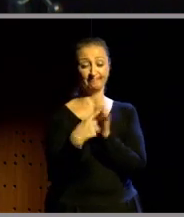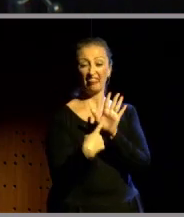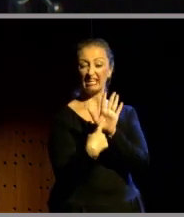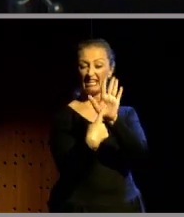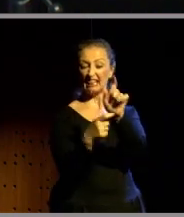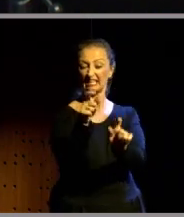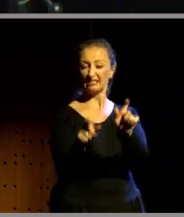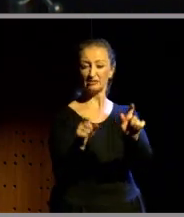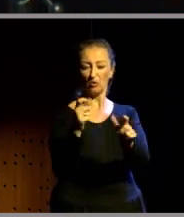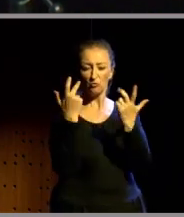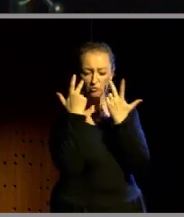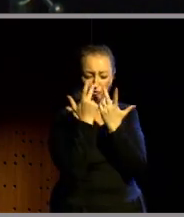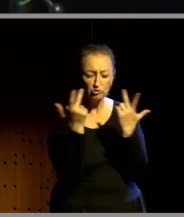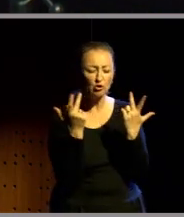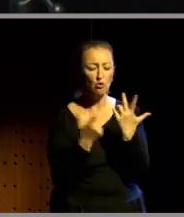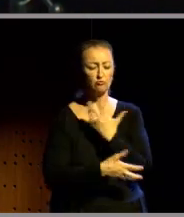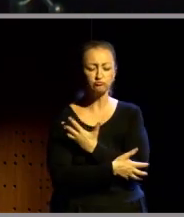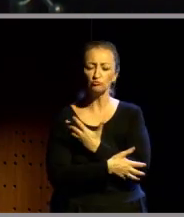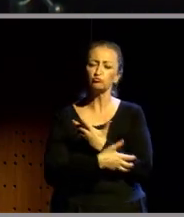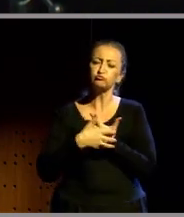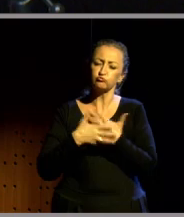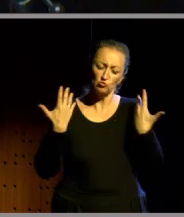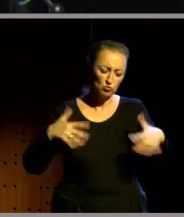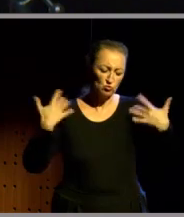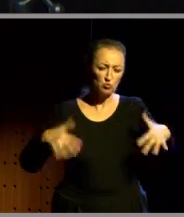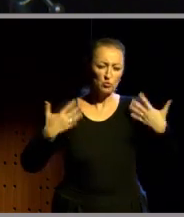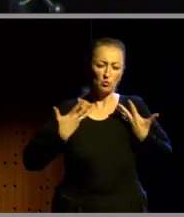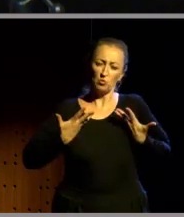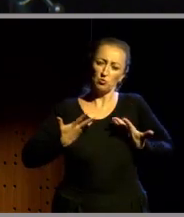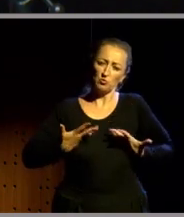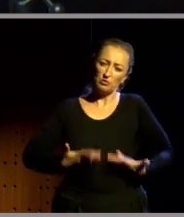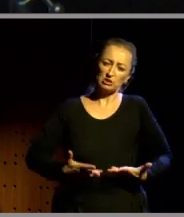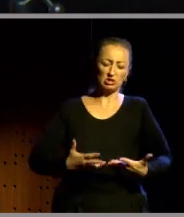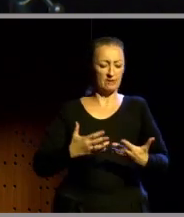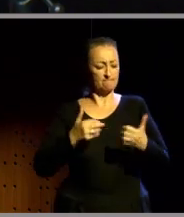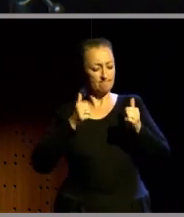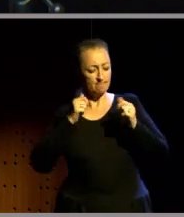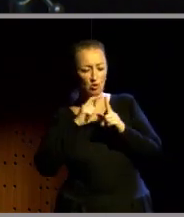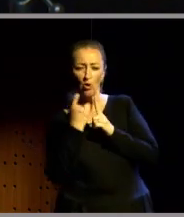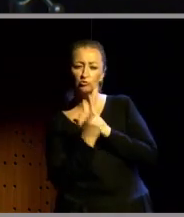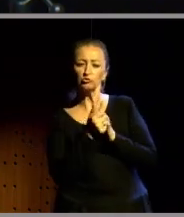and diversity of First Nations arts and cultural practice at this important global gathering.